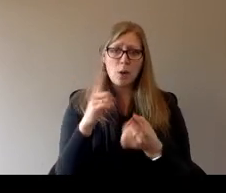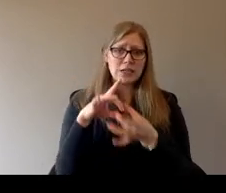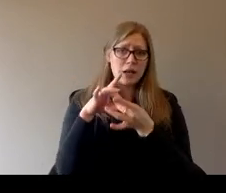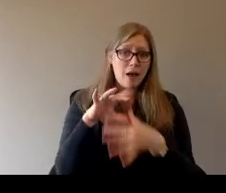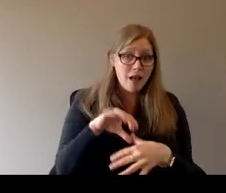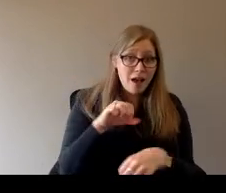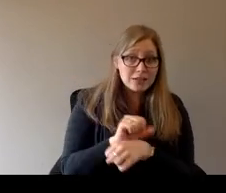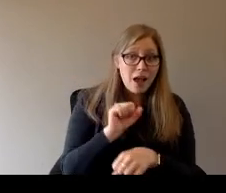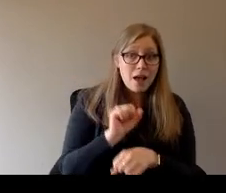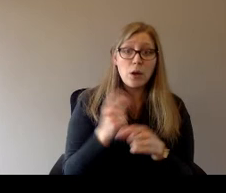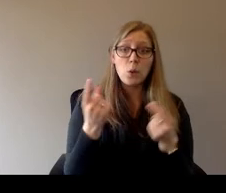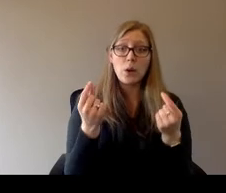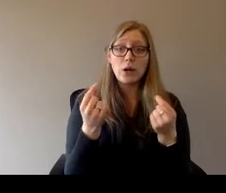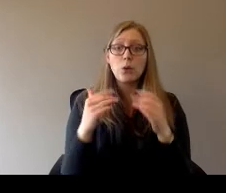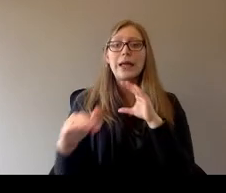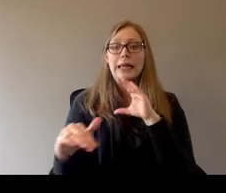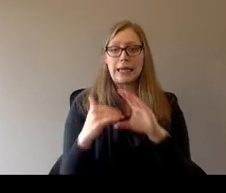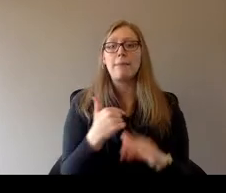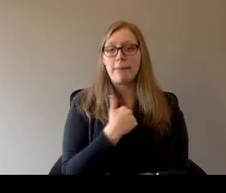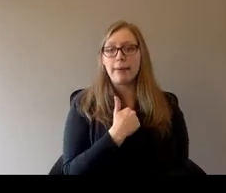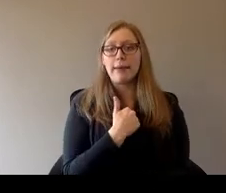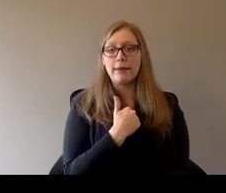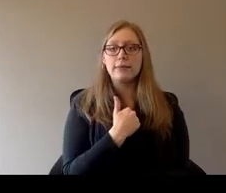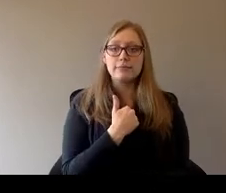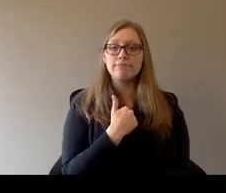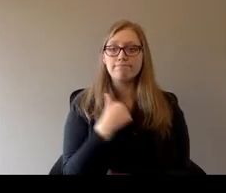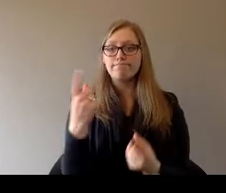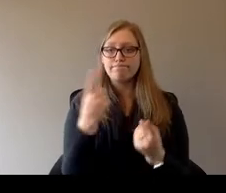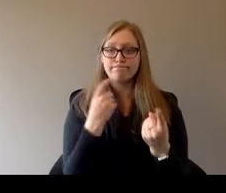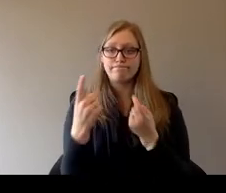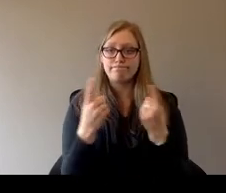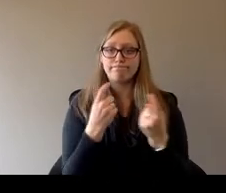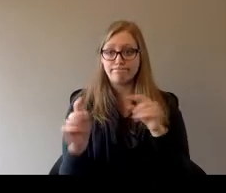again, email me as soon as possible and ask me questions.